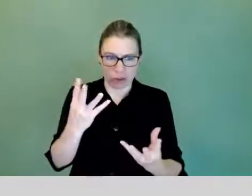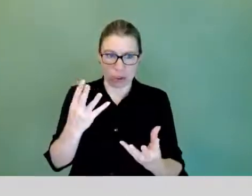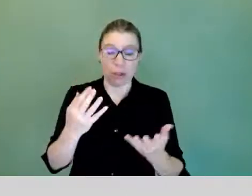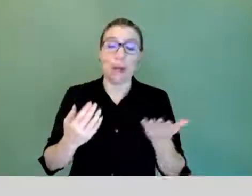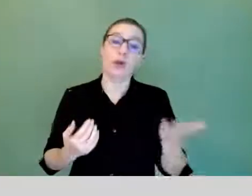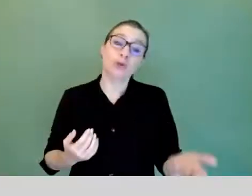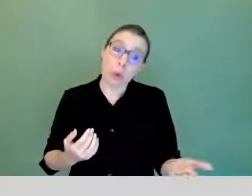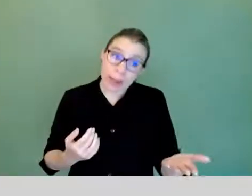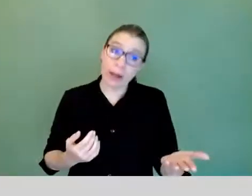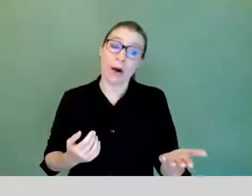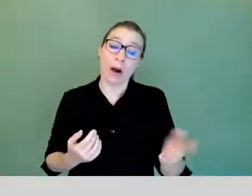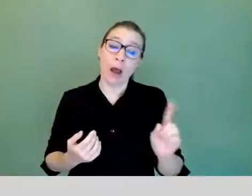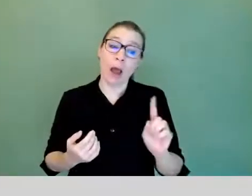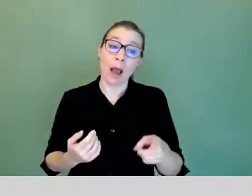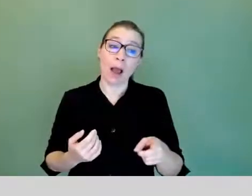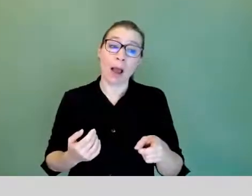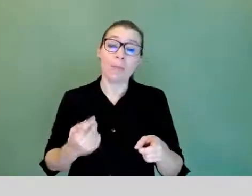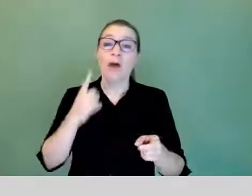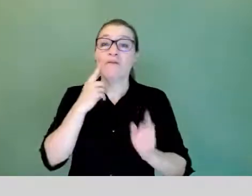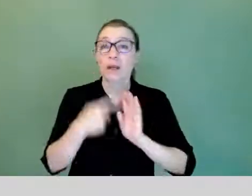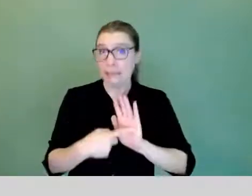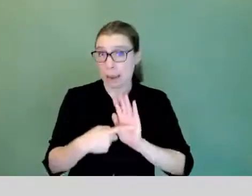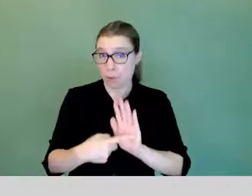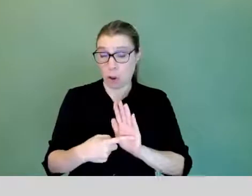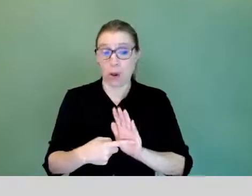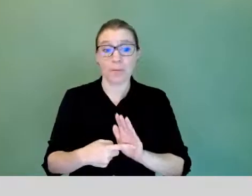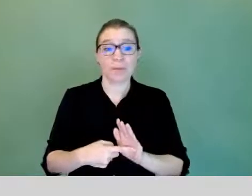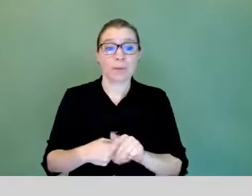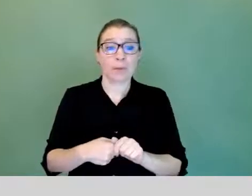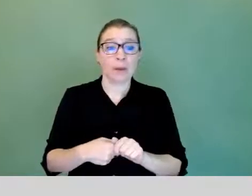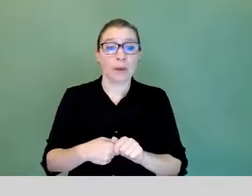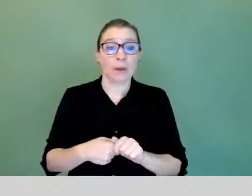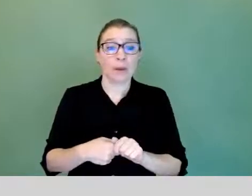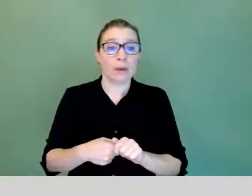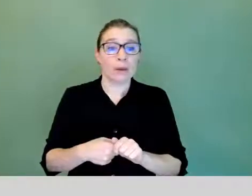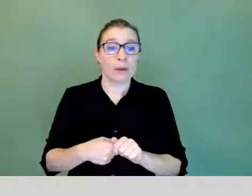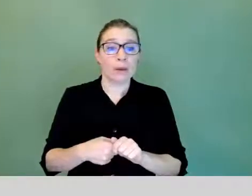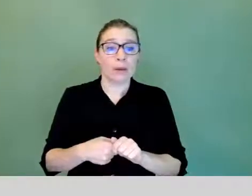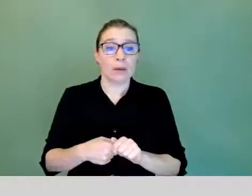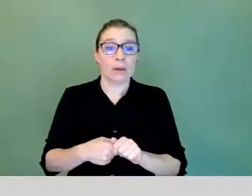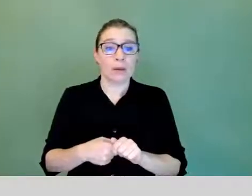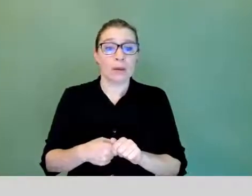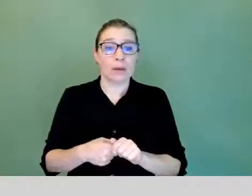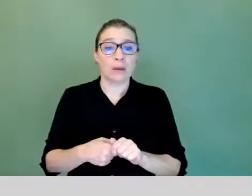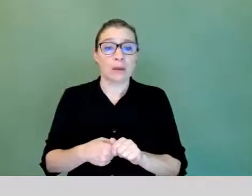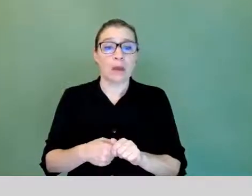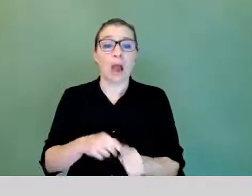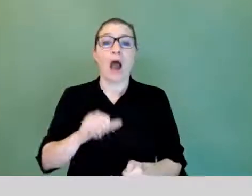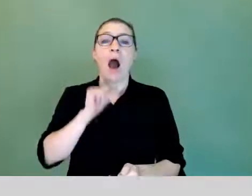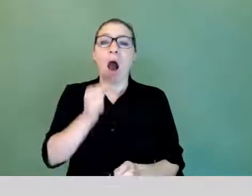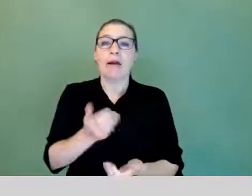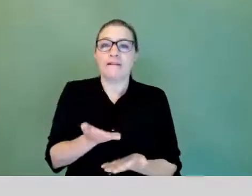So here, for example, not my account is the unverified data.